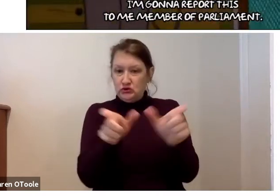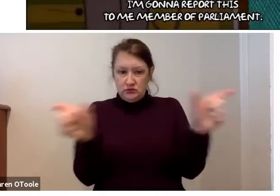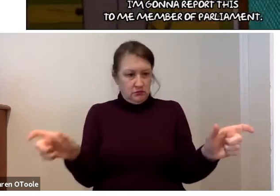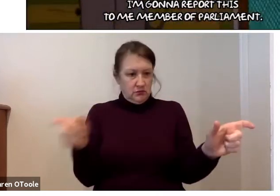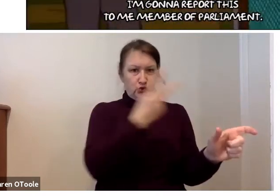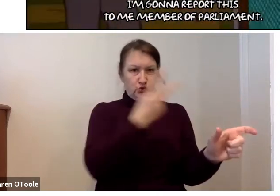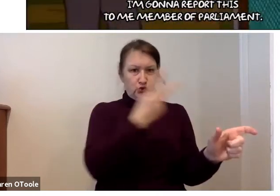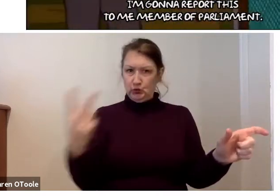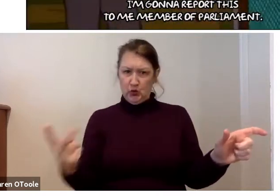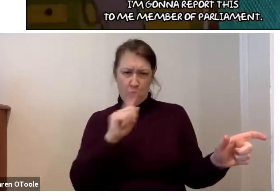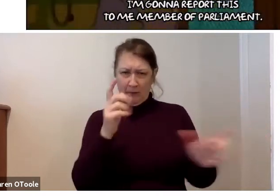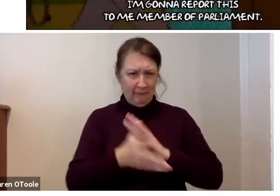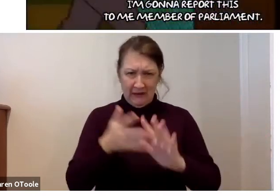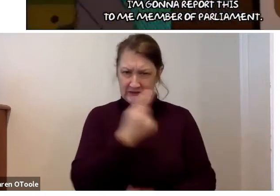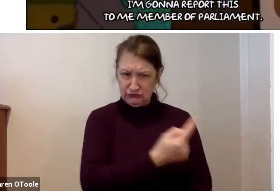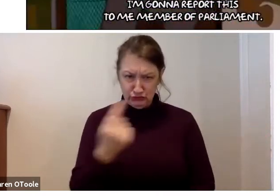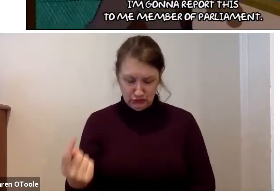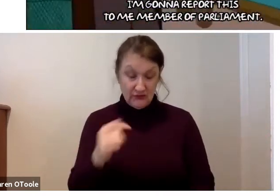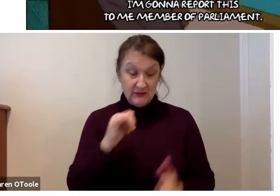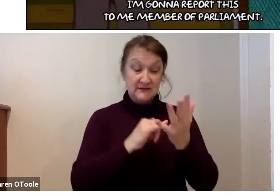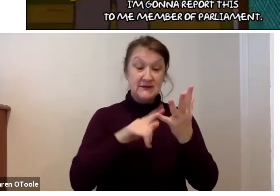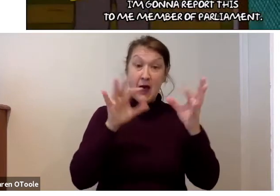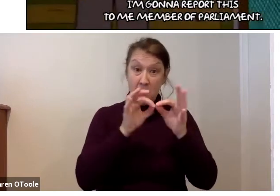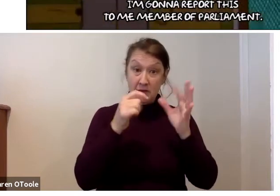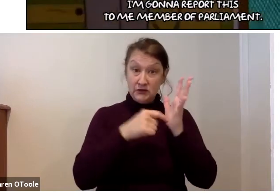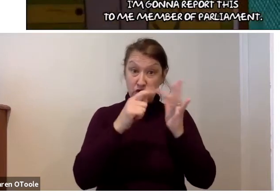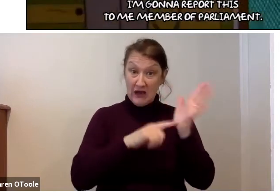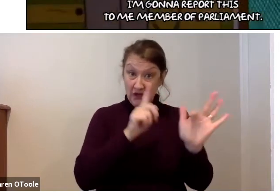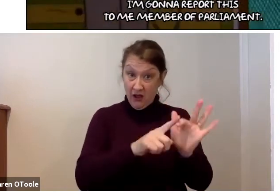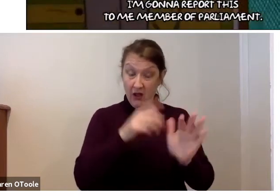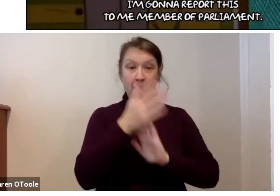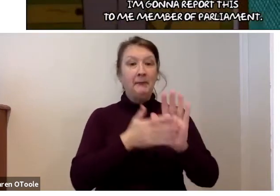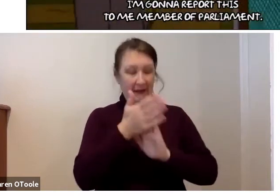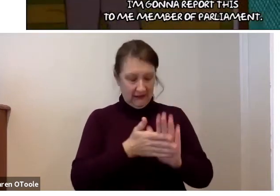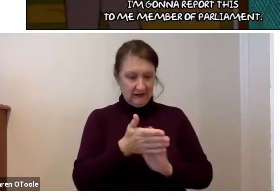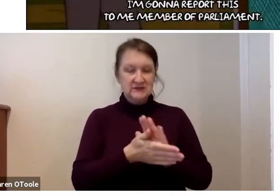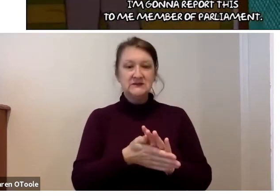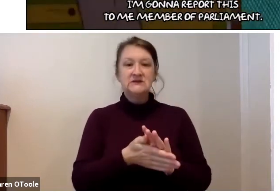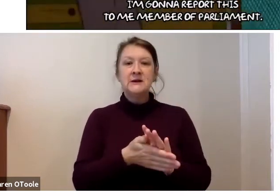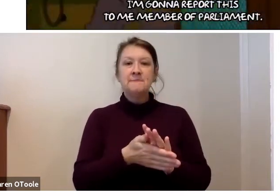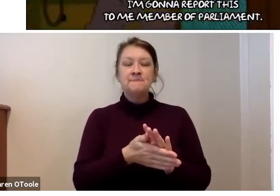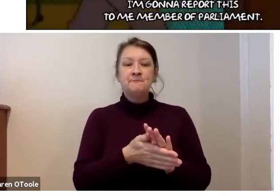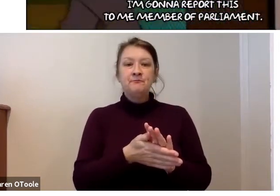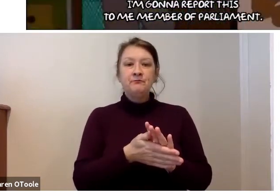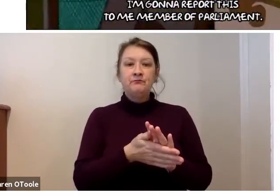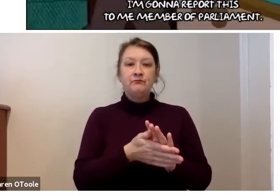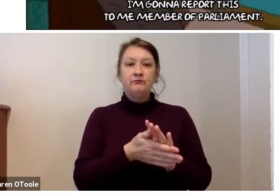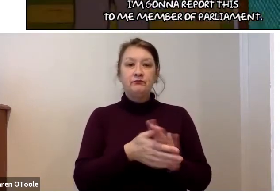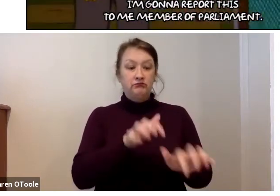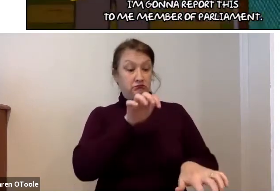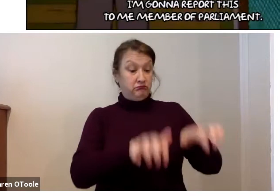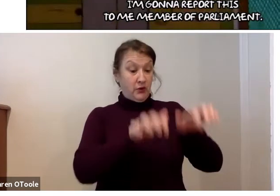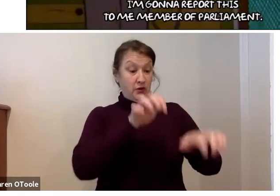So a subtitle is a straight up written word of what a character is